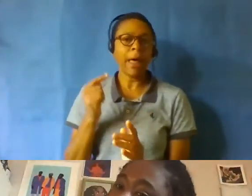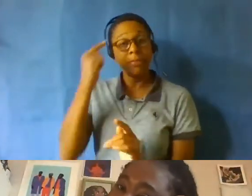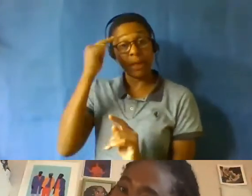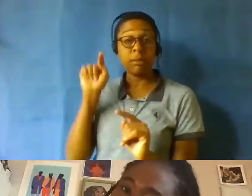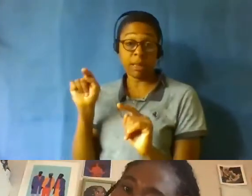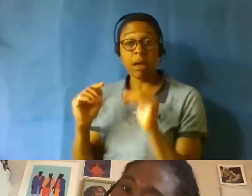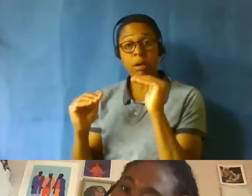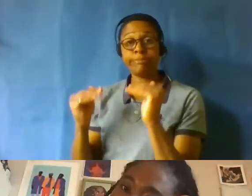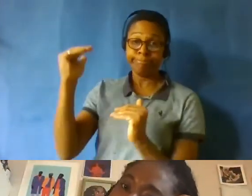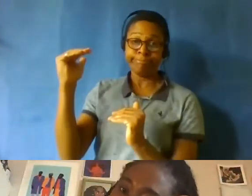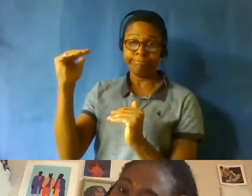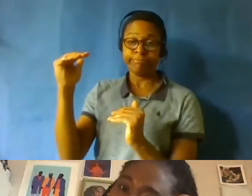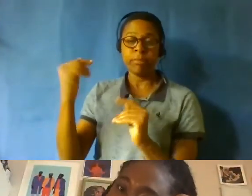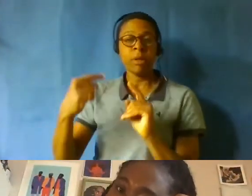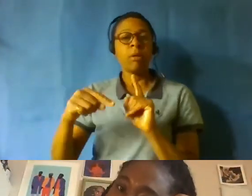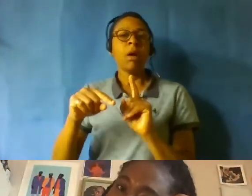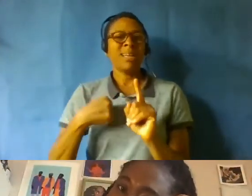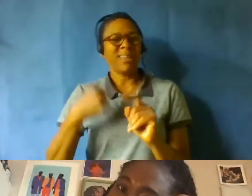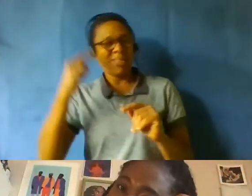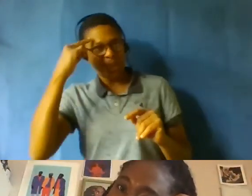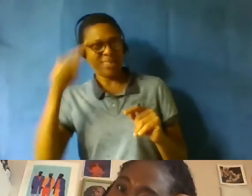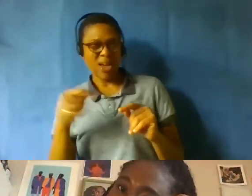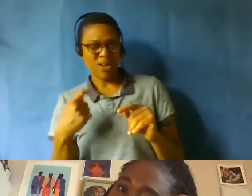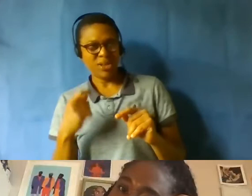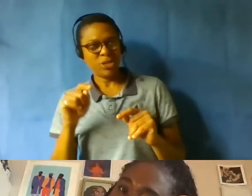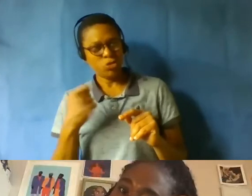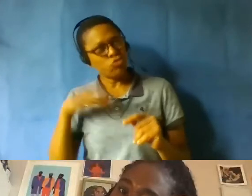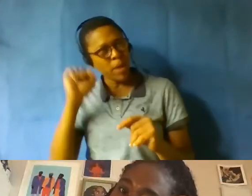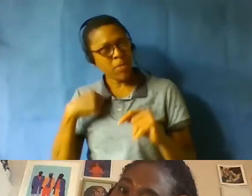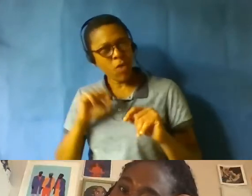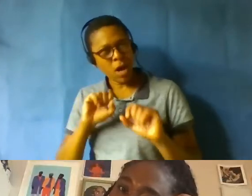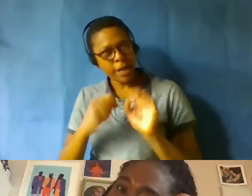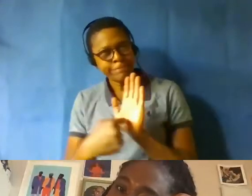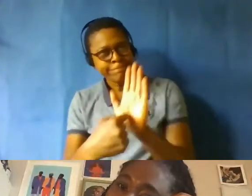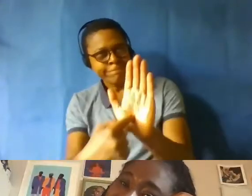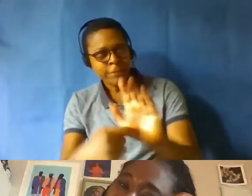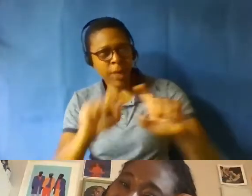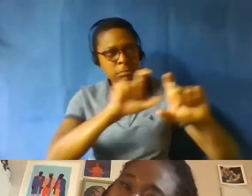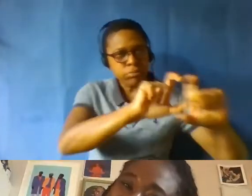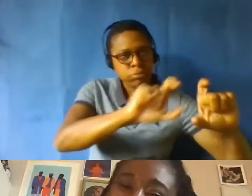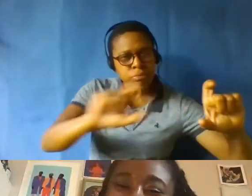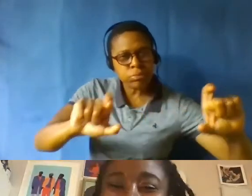and classification of like superhero wising certain characters and it sort of